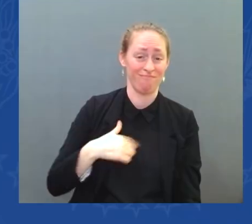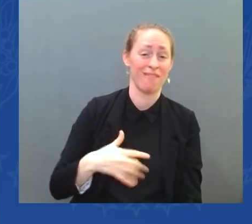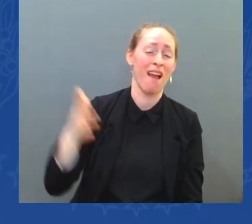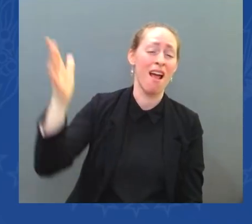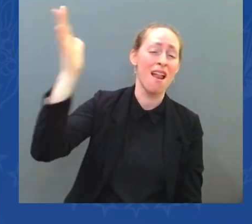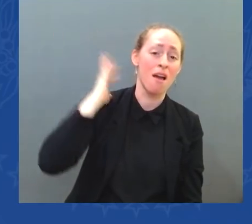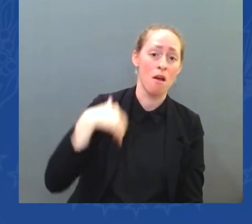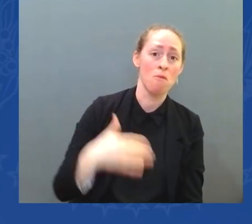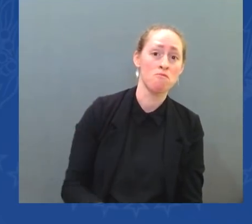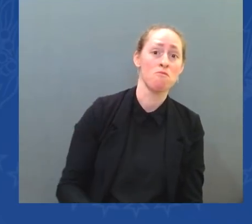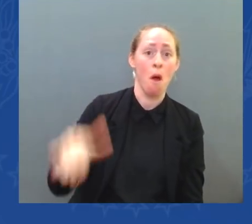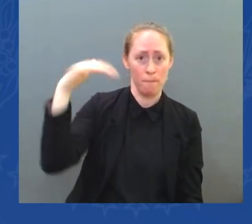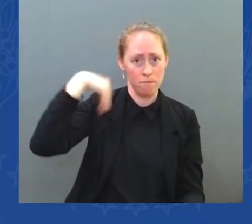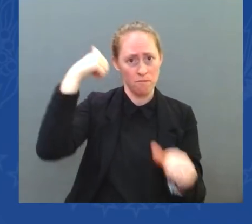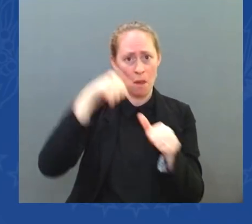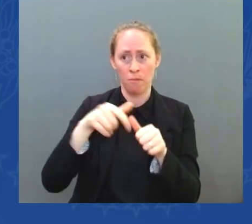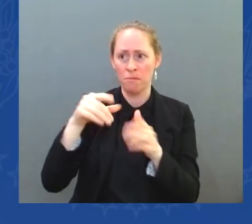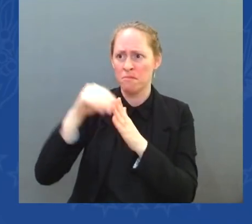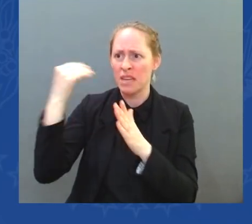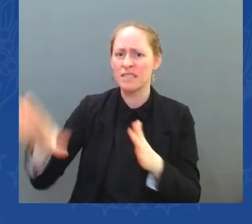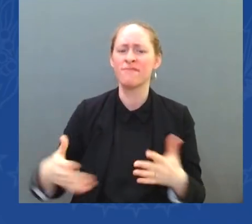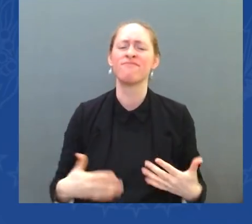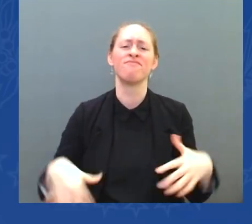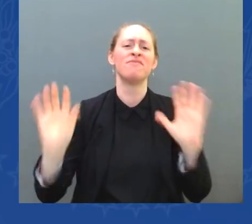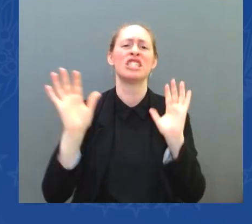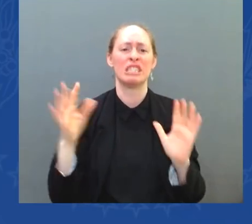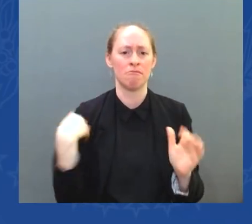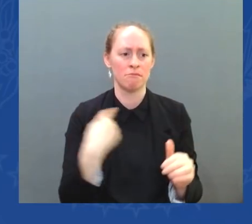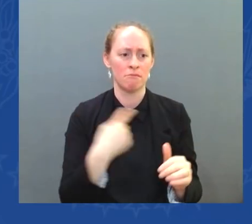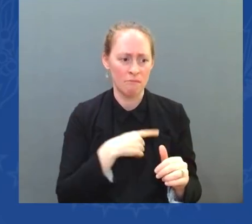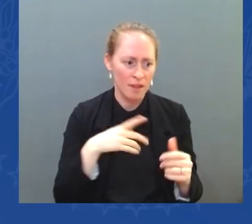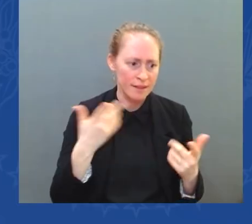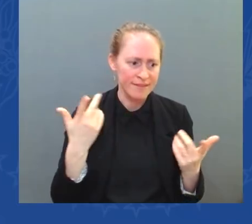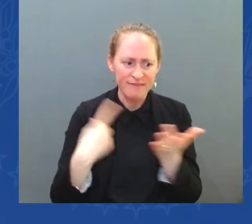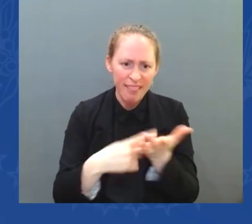It mattered. It mattered with my mom and dad. It made a difference. We felt it.